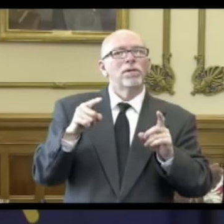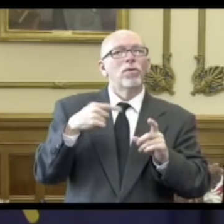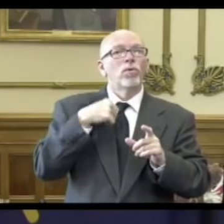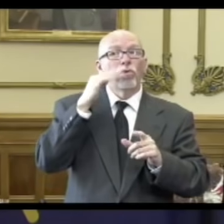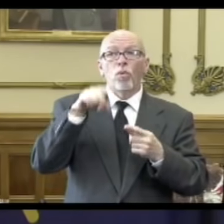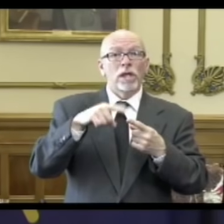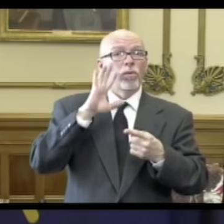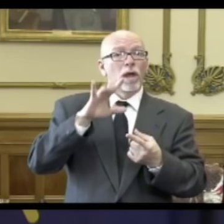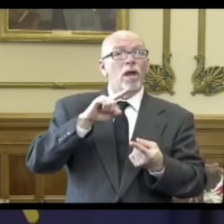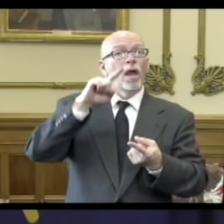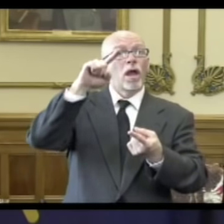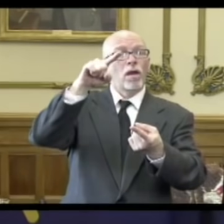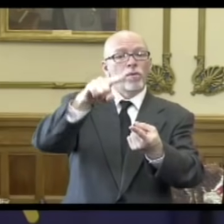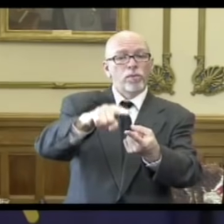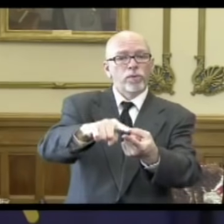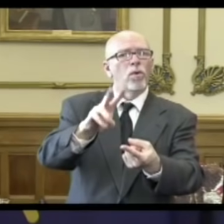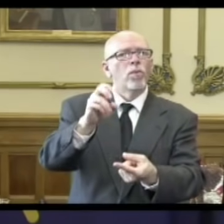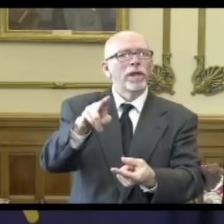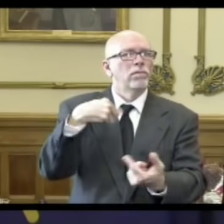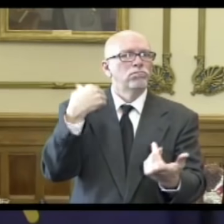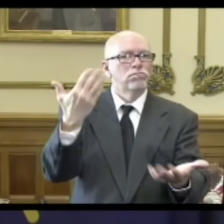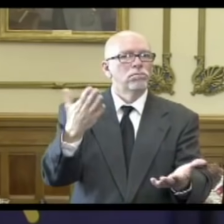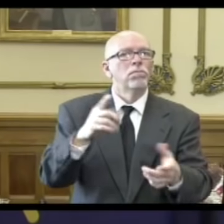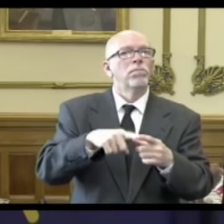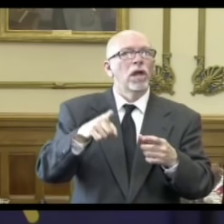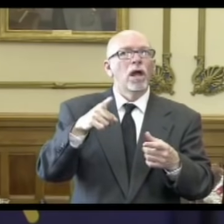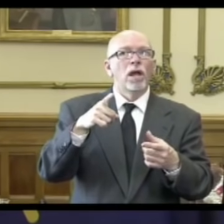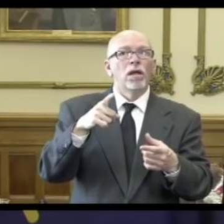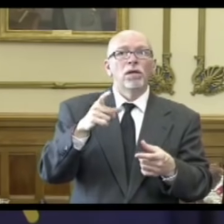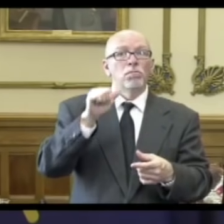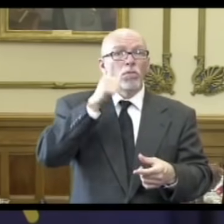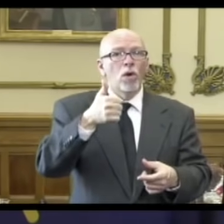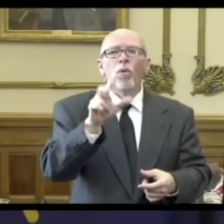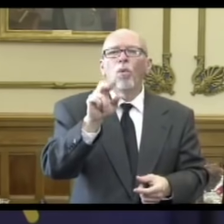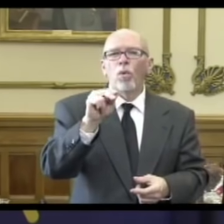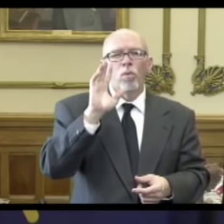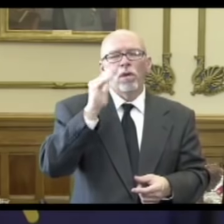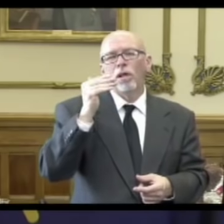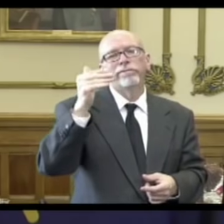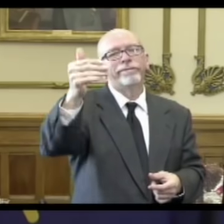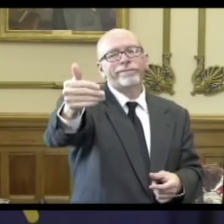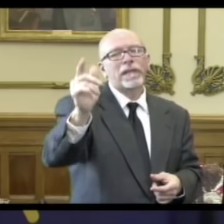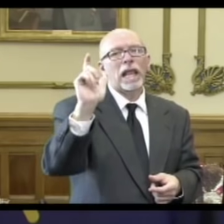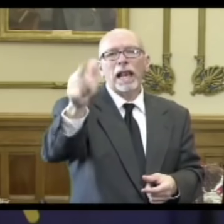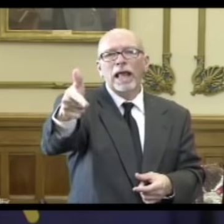CRYSTAL BALL, BUT IT DOESN'T WORK. WE DON'T KNOW WHEN THIS